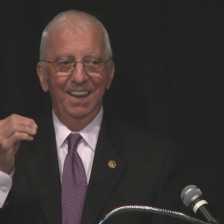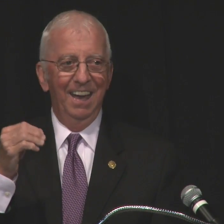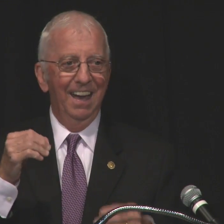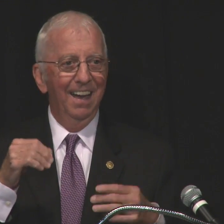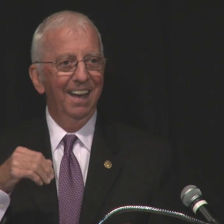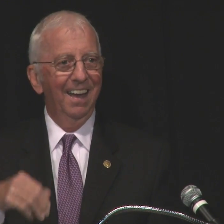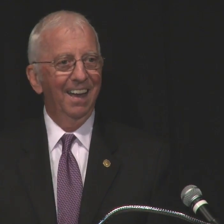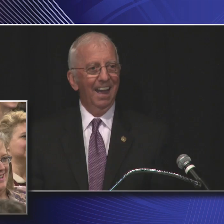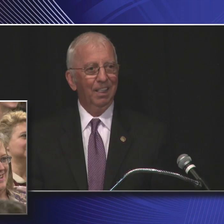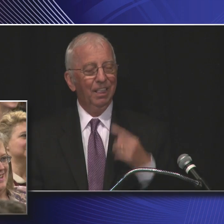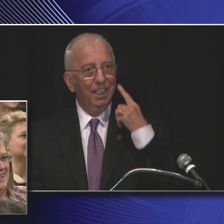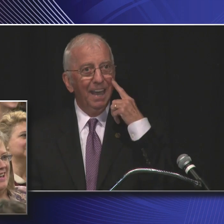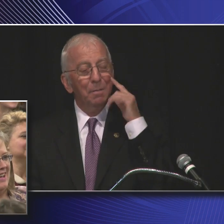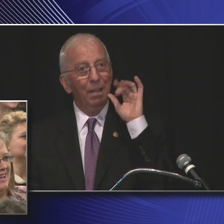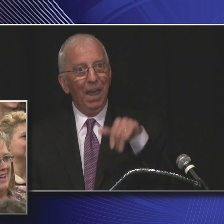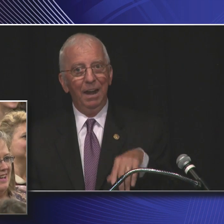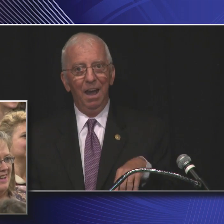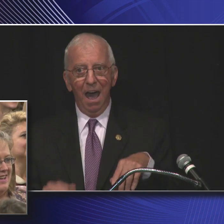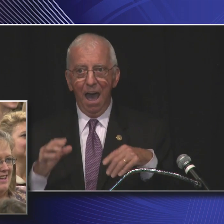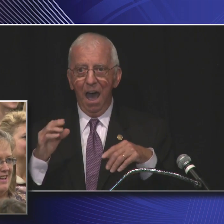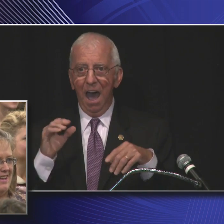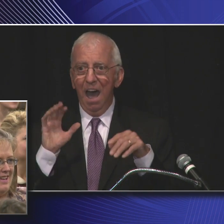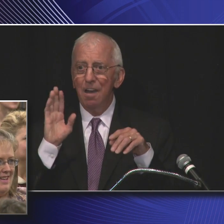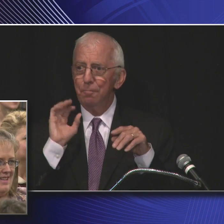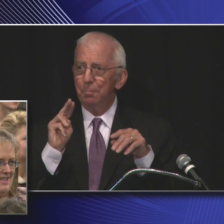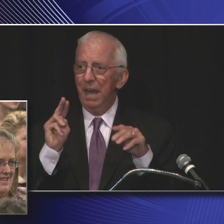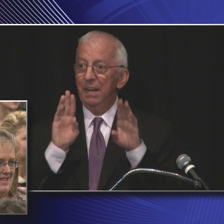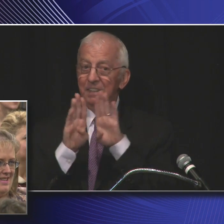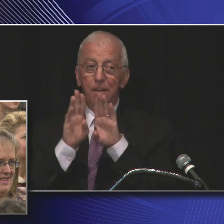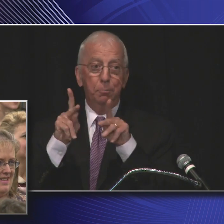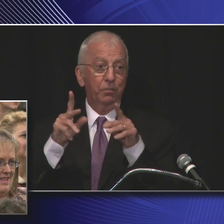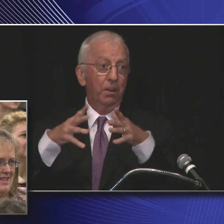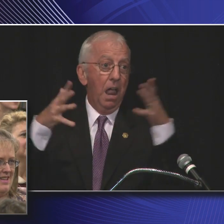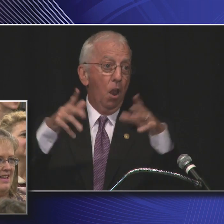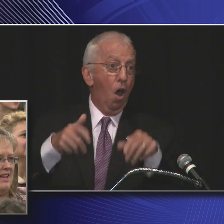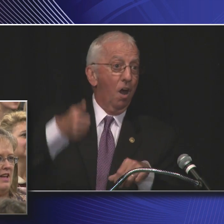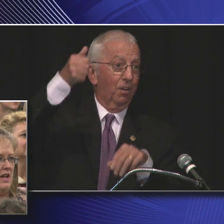And I think about that. I've been a deaf person a lot longer